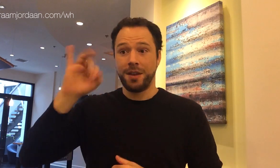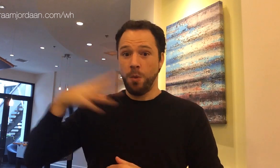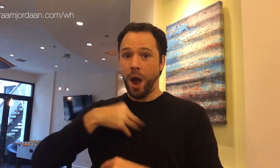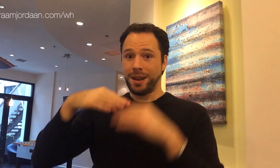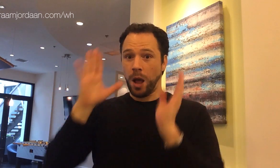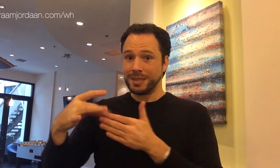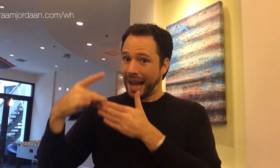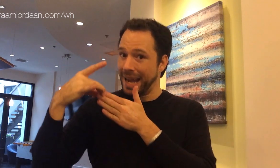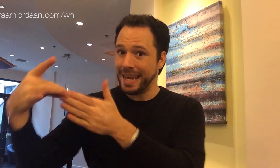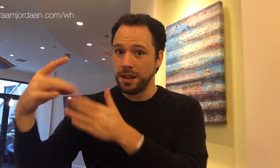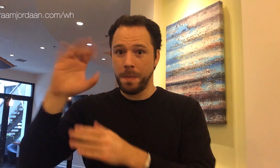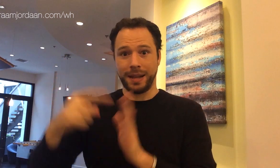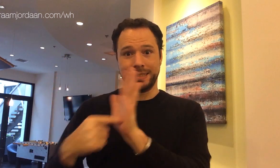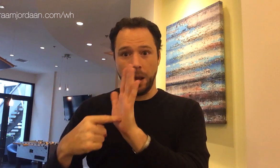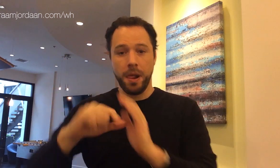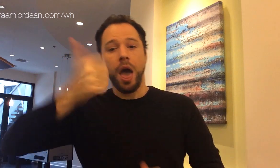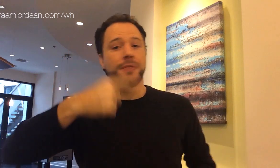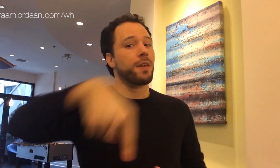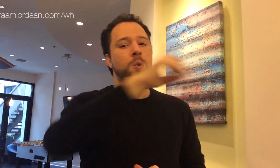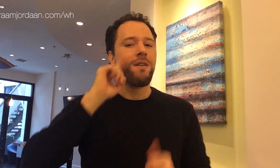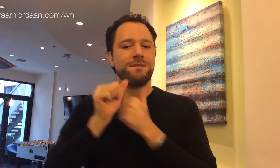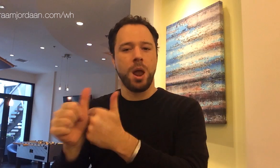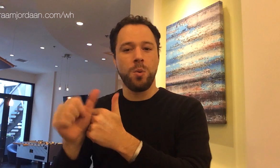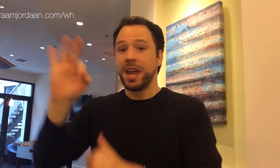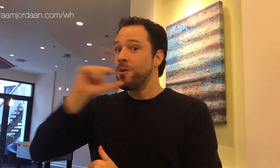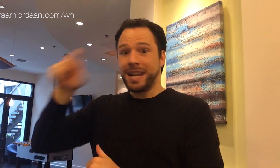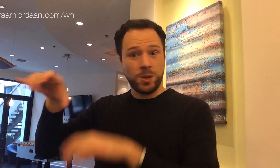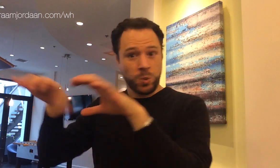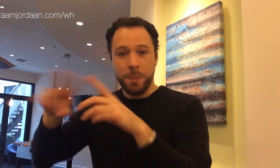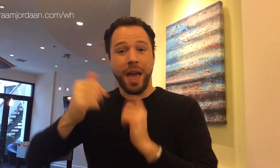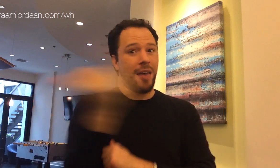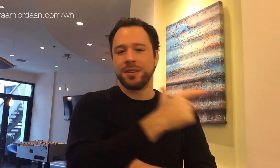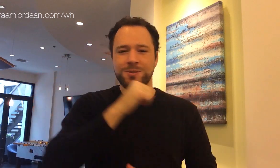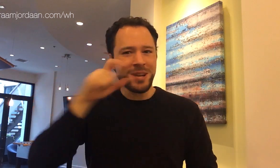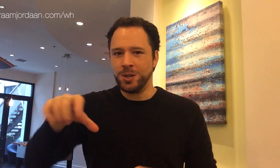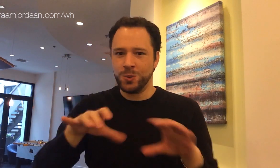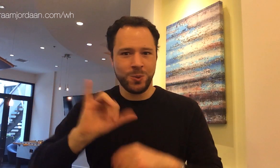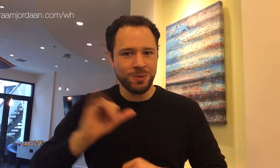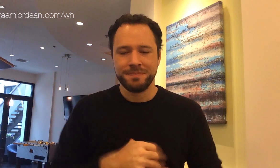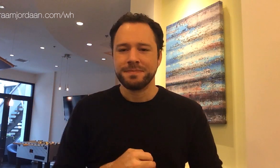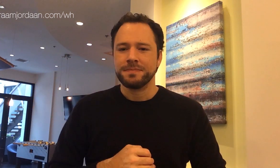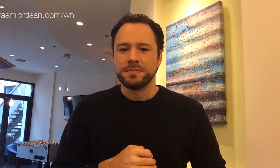If the White House leads by example, others will follow suit. If the White House shows that this kind of action is not necessary, others will have the same reaction.